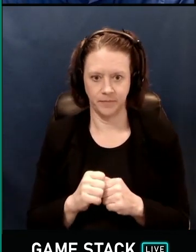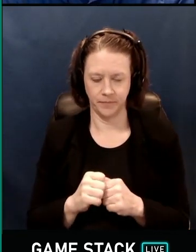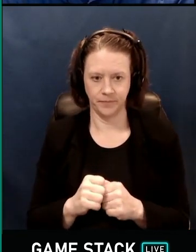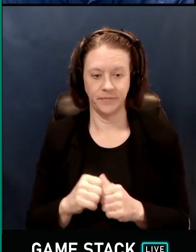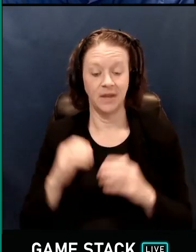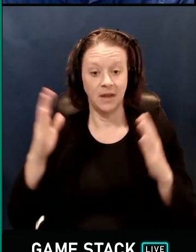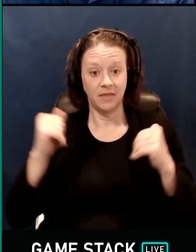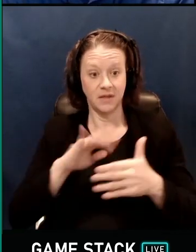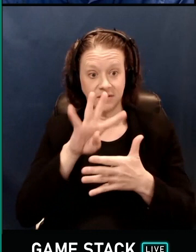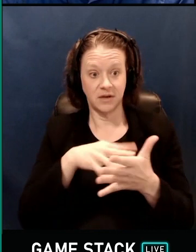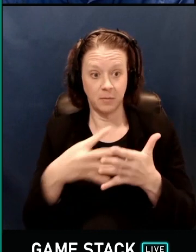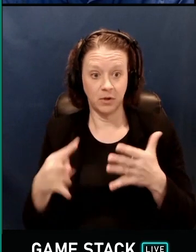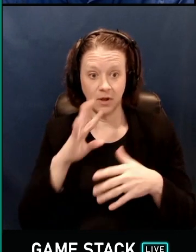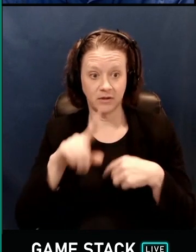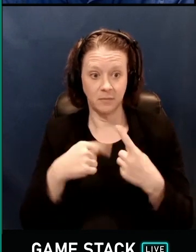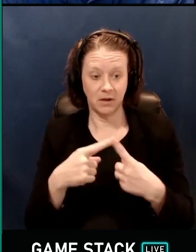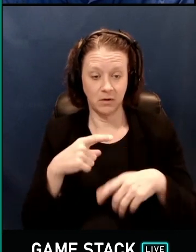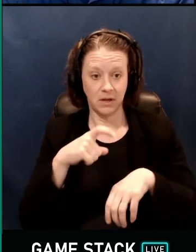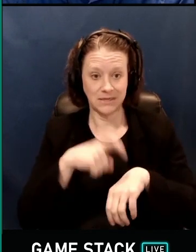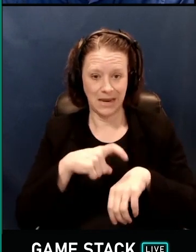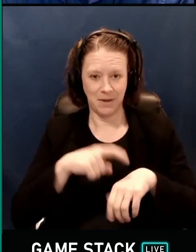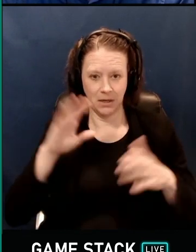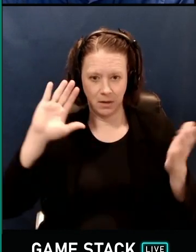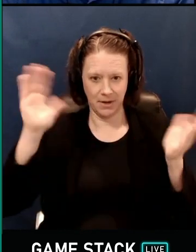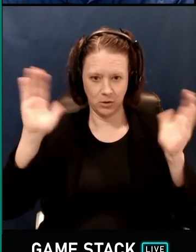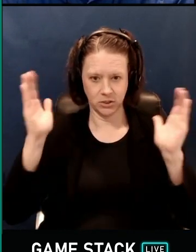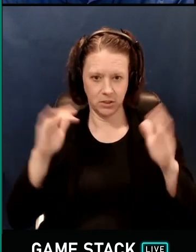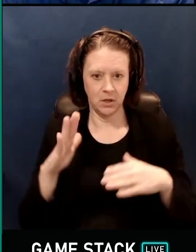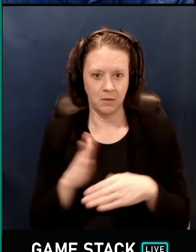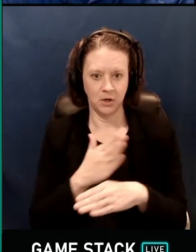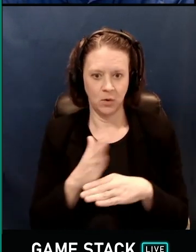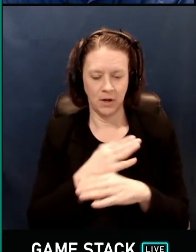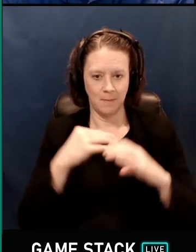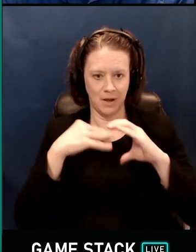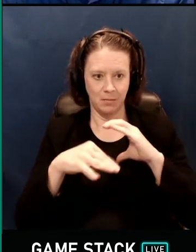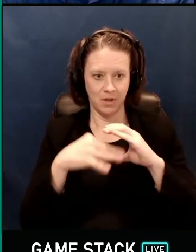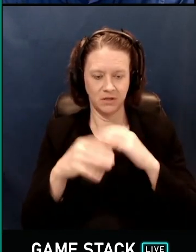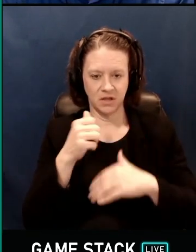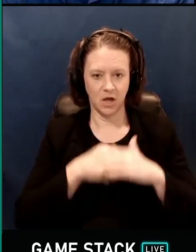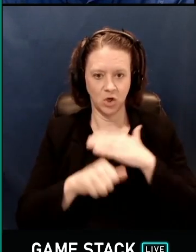comparison between our pipelines and Unity cloud builds.